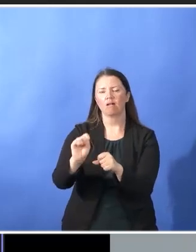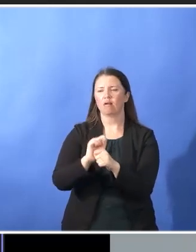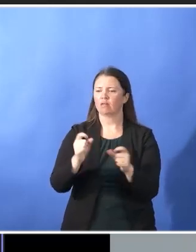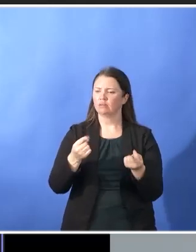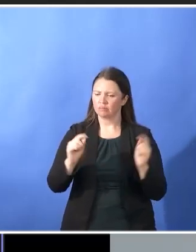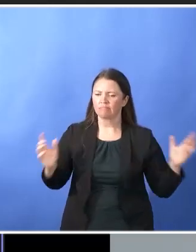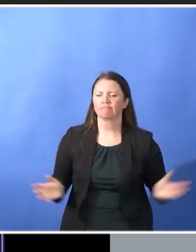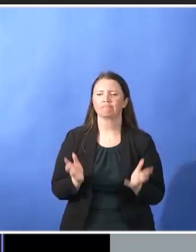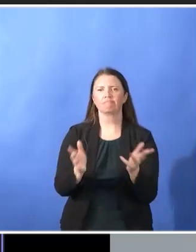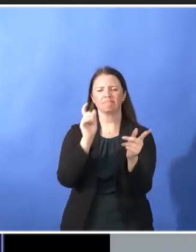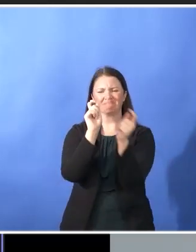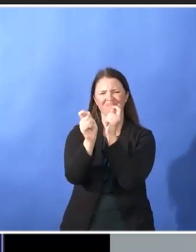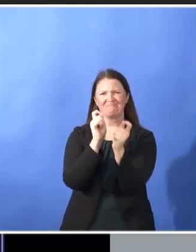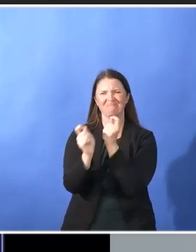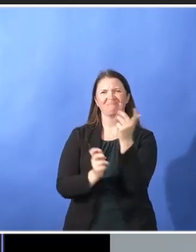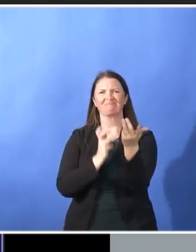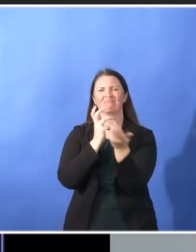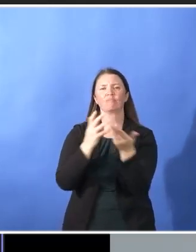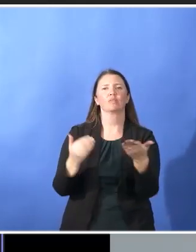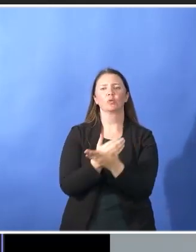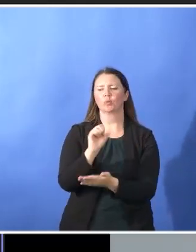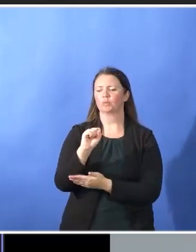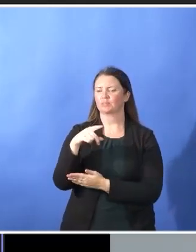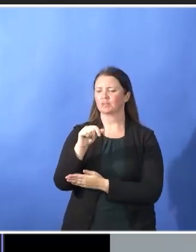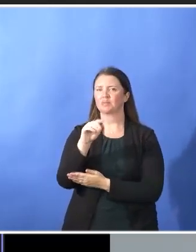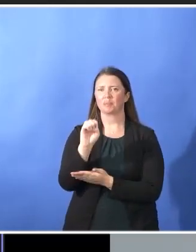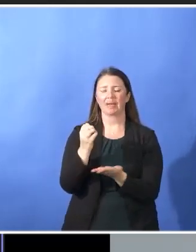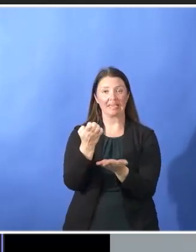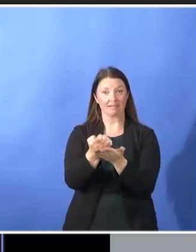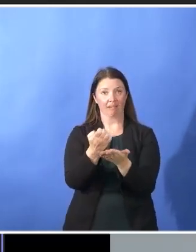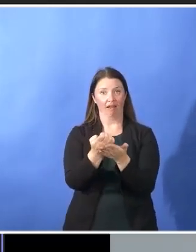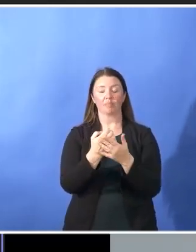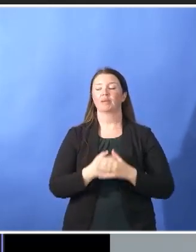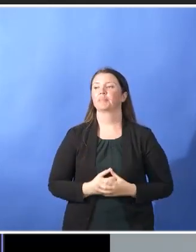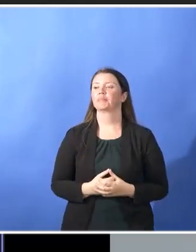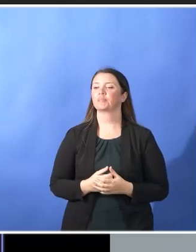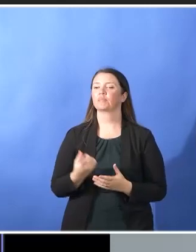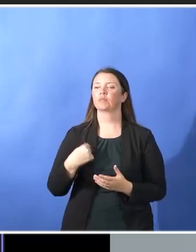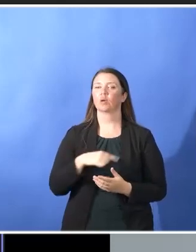OFTEN MARVELED AT THE NEW